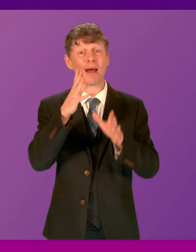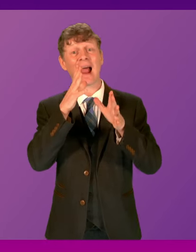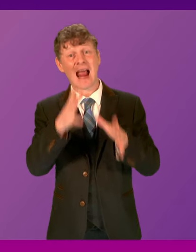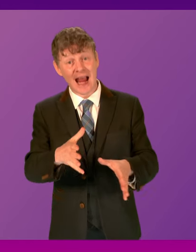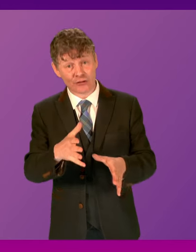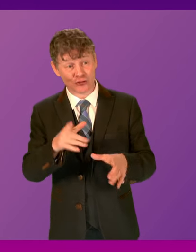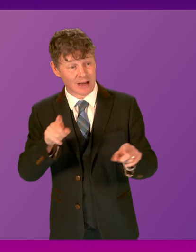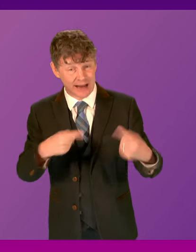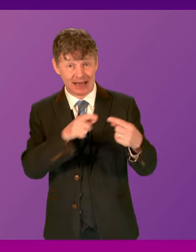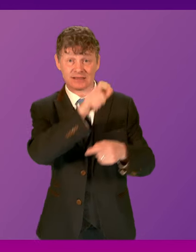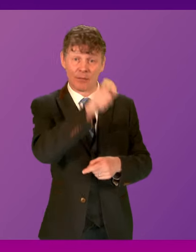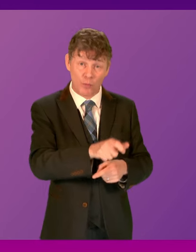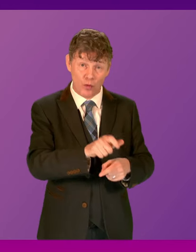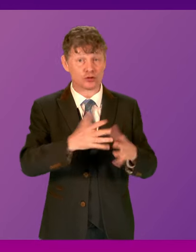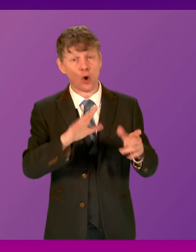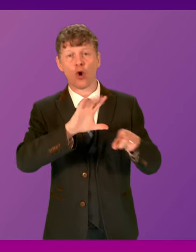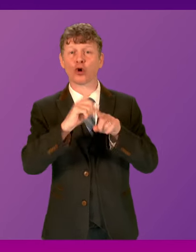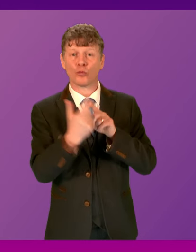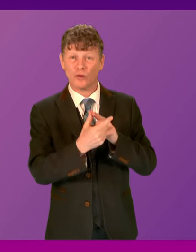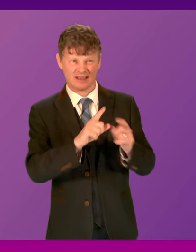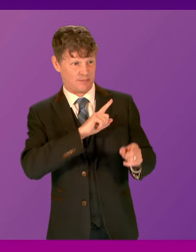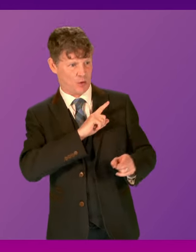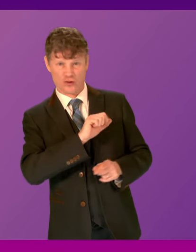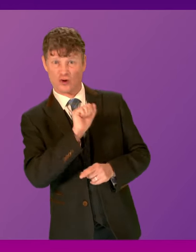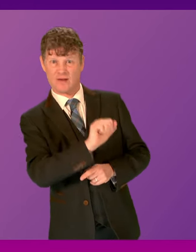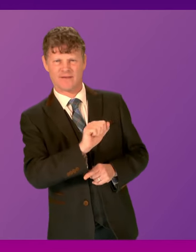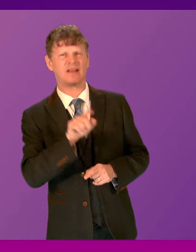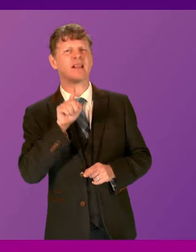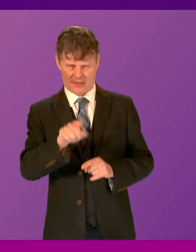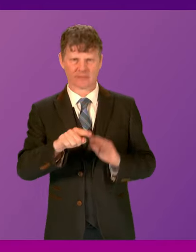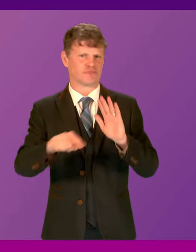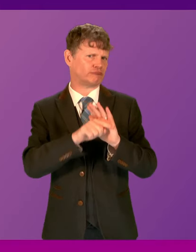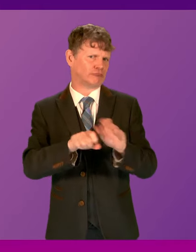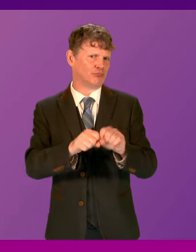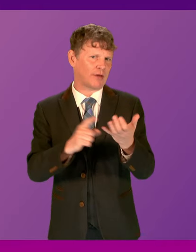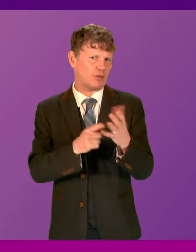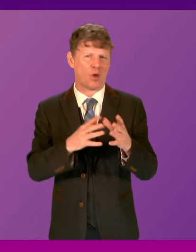community for particular characteristics, as the law already does for race.